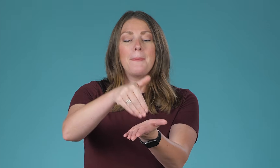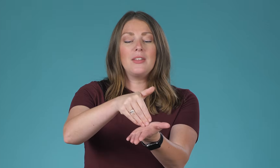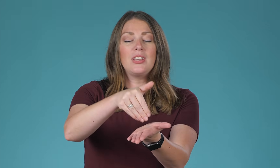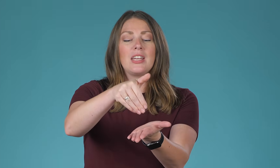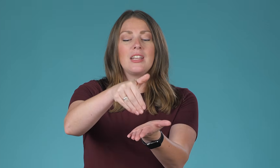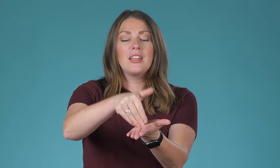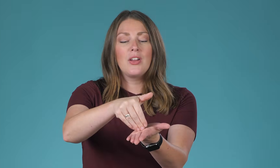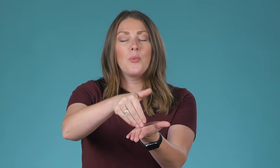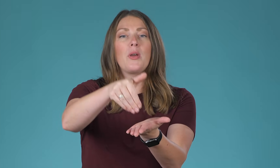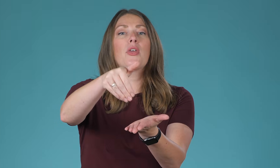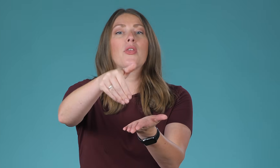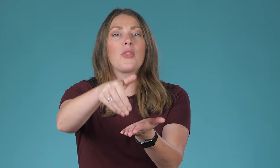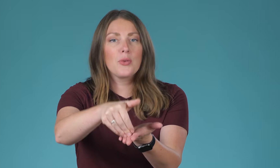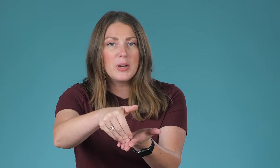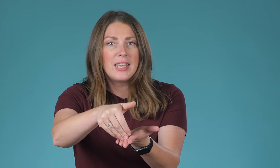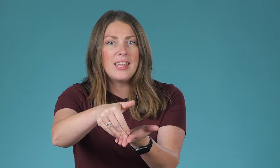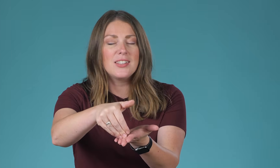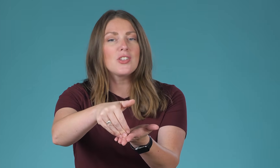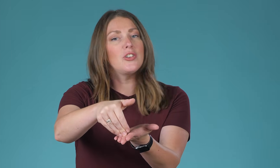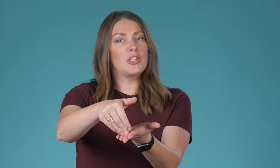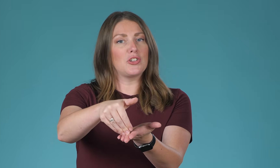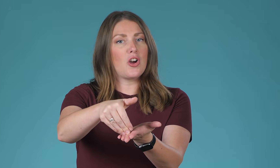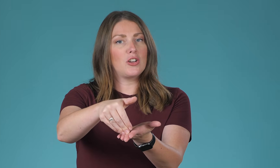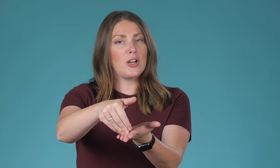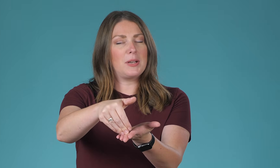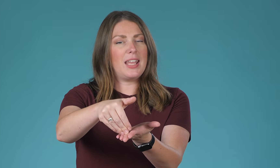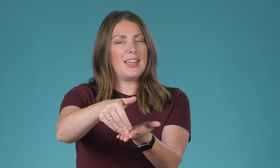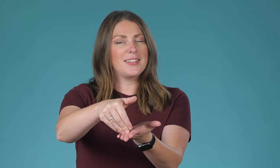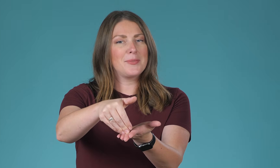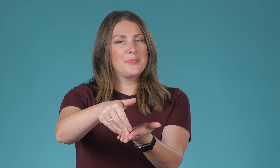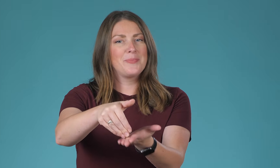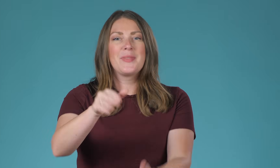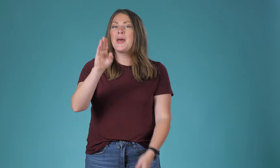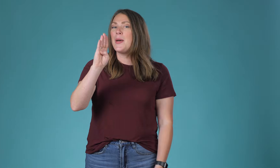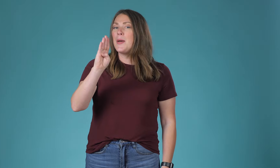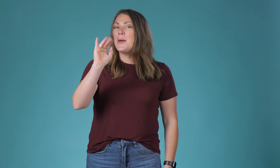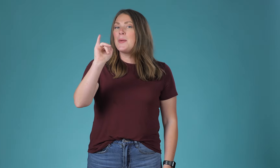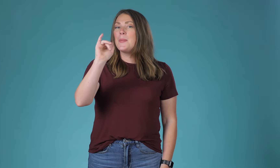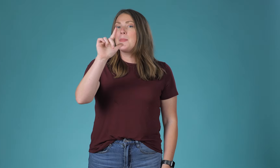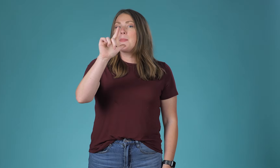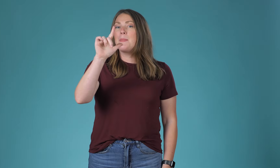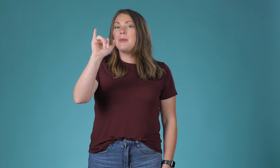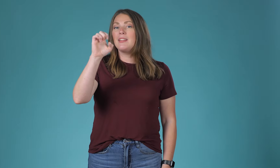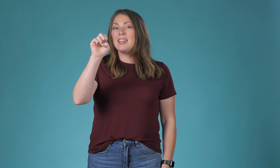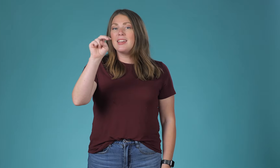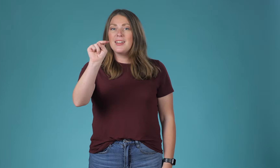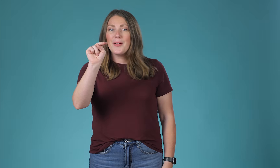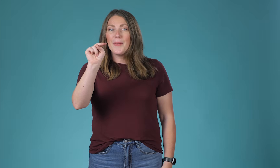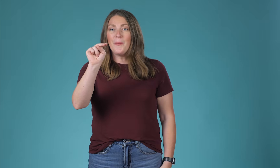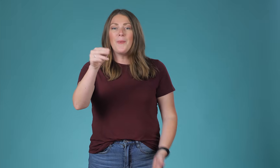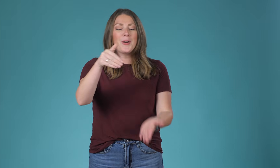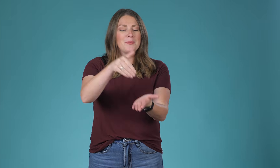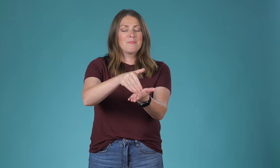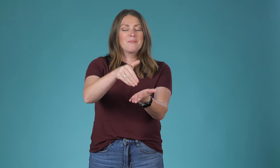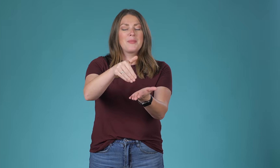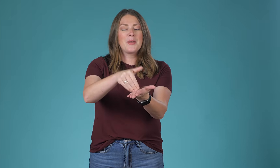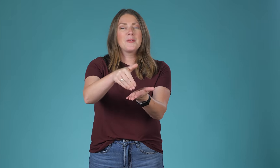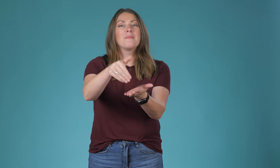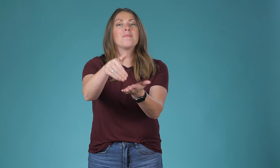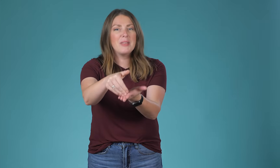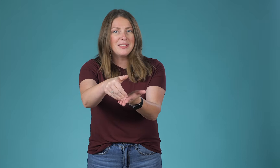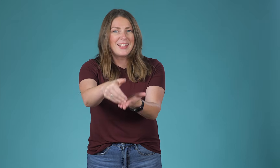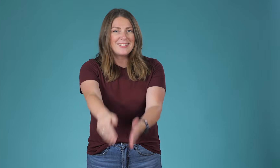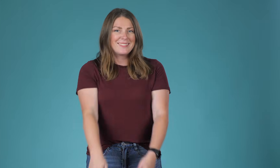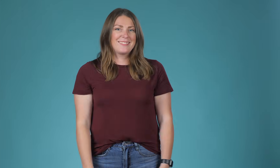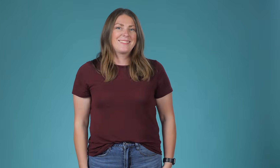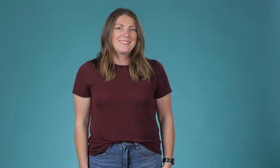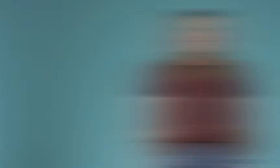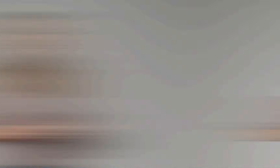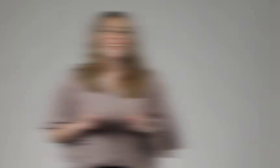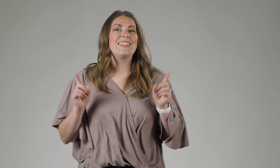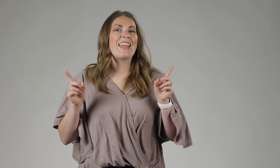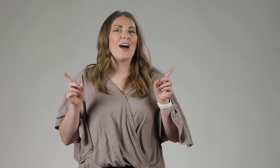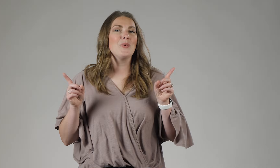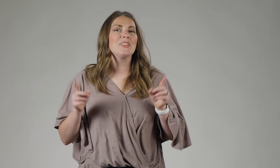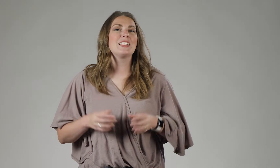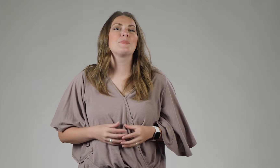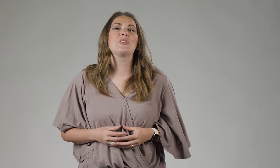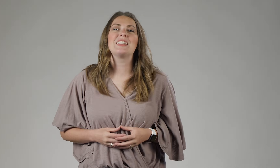billion with three hits onto your non-dominant hand billion or billion. Now let's put these